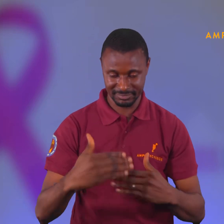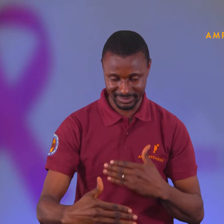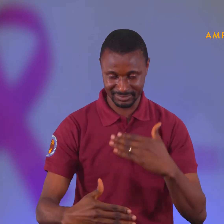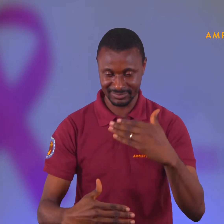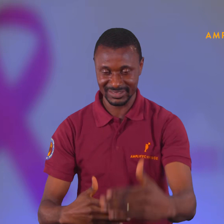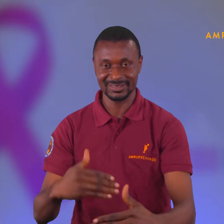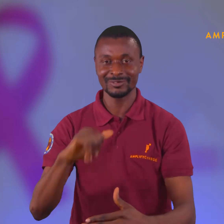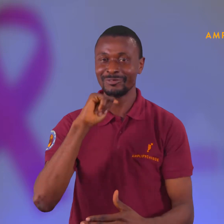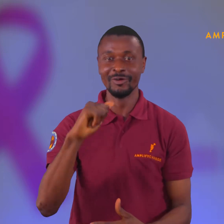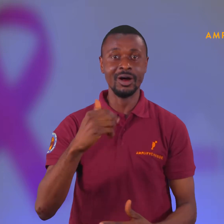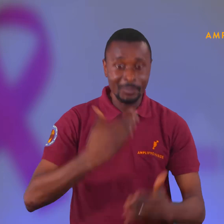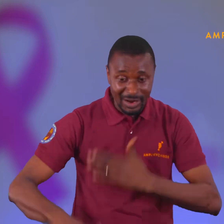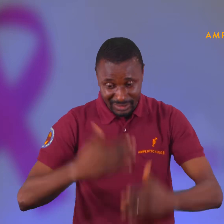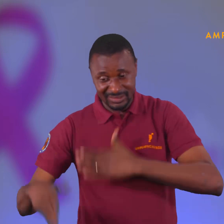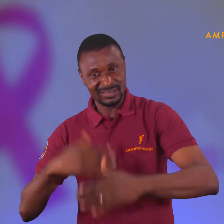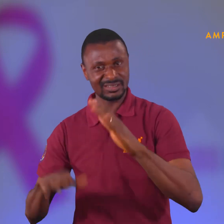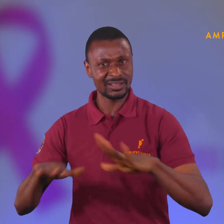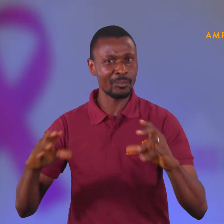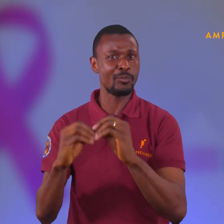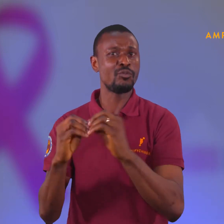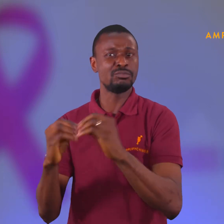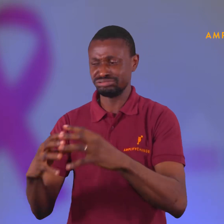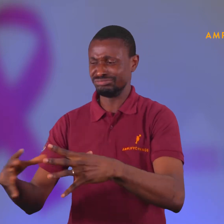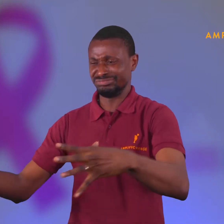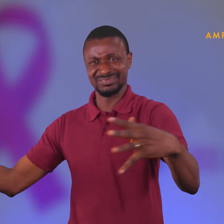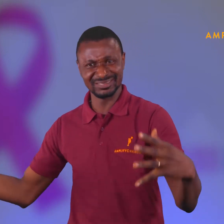So that they are well separated in age and to ensure that children are not born any how or indiscriminately